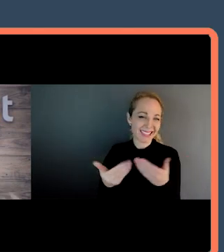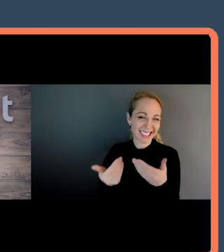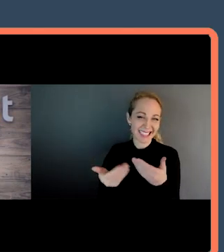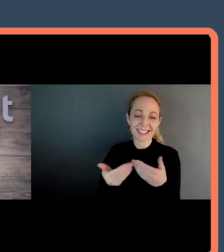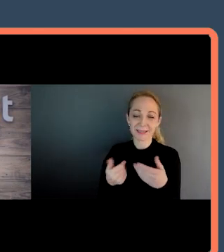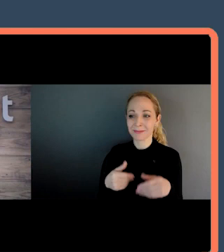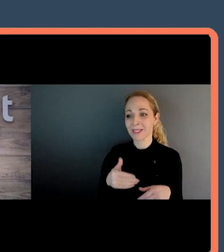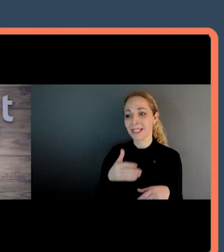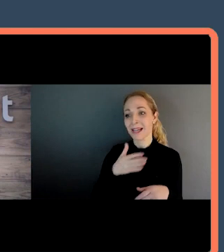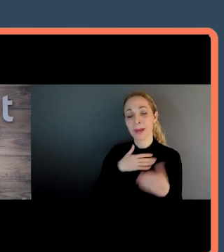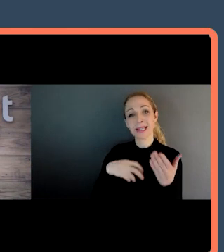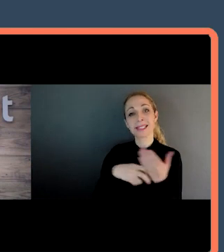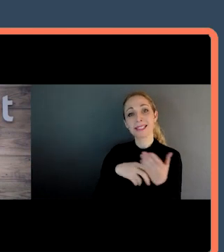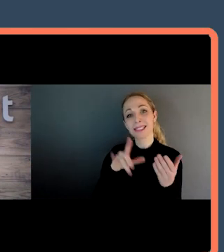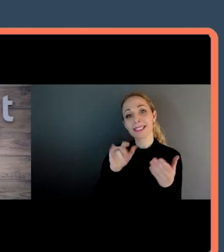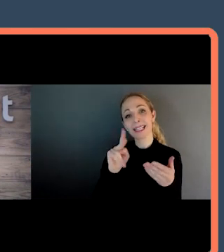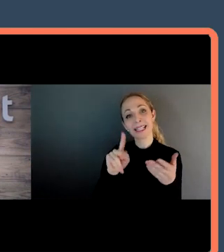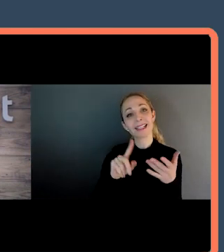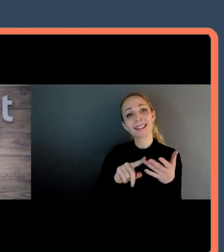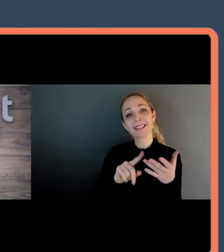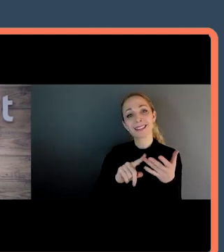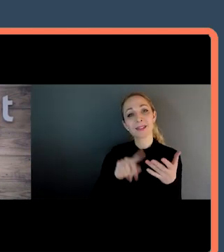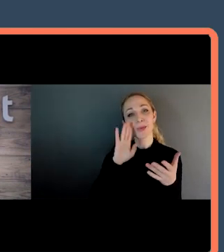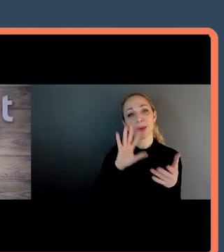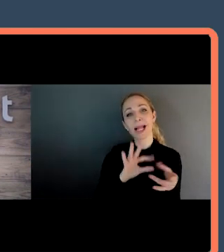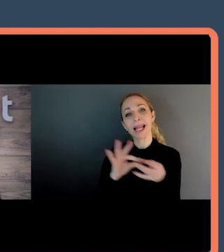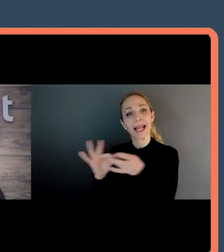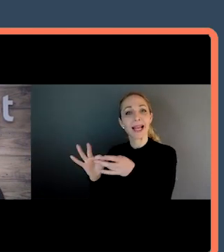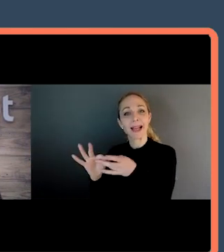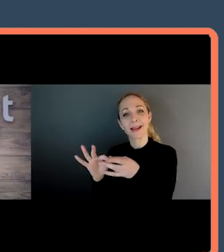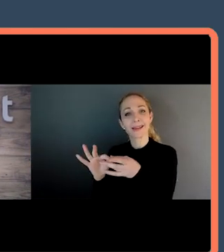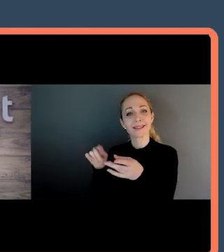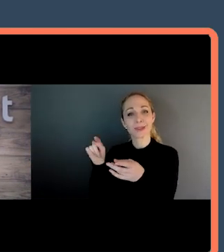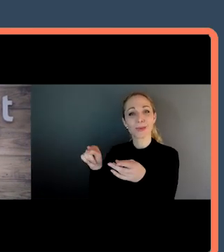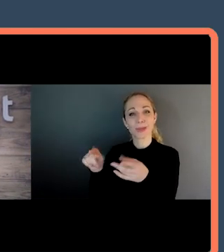THE MY TICKETS LINK IS LINKING OVER TO CUSTOMER PORTAL.